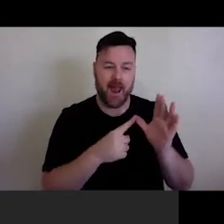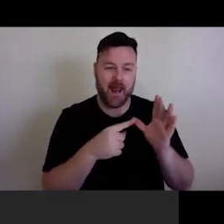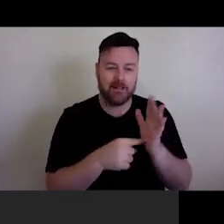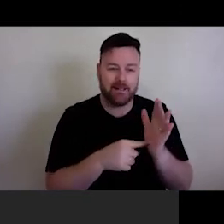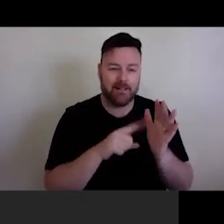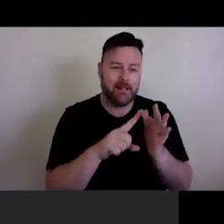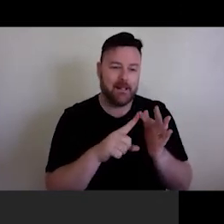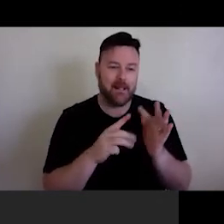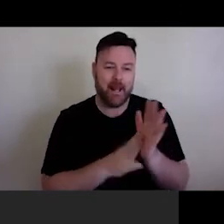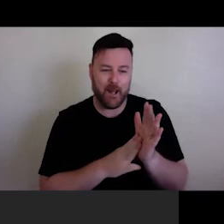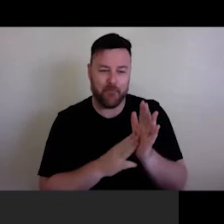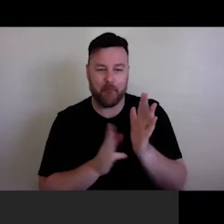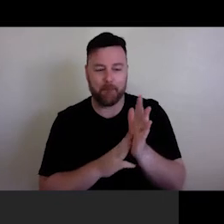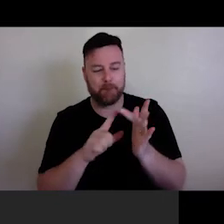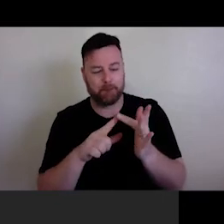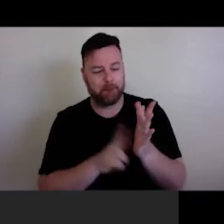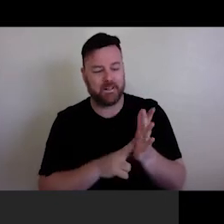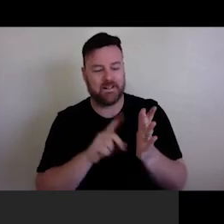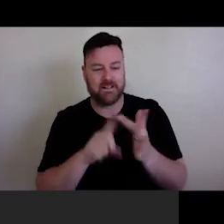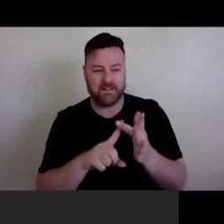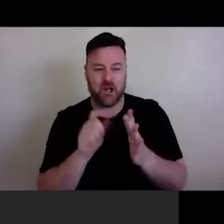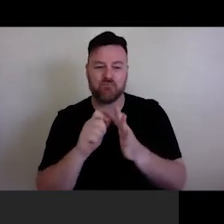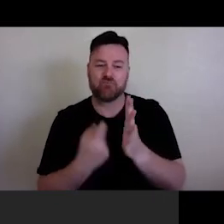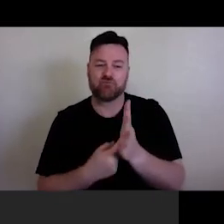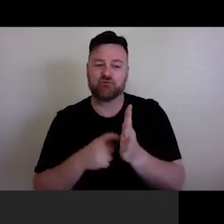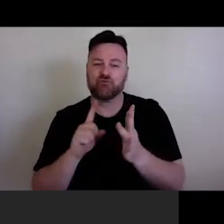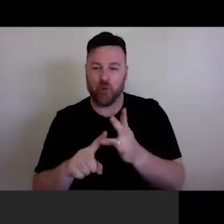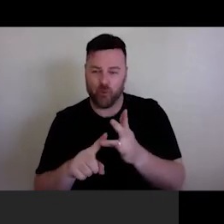great little unit. What this allows you to do is it's your video